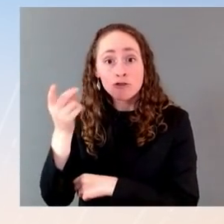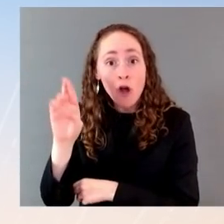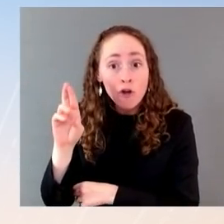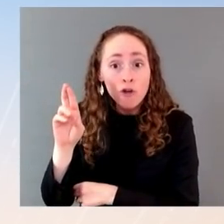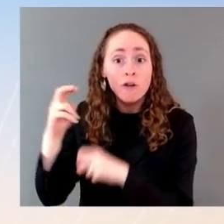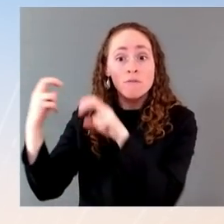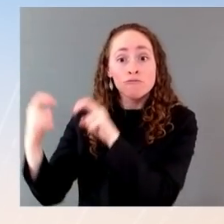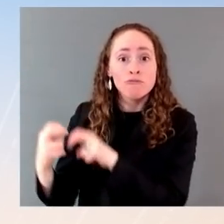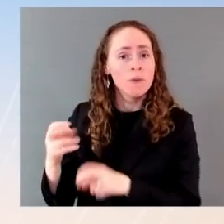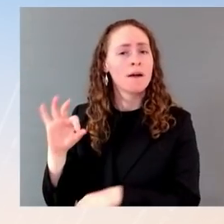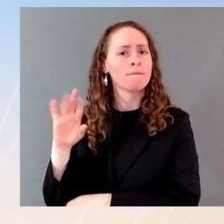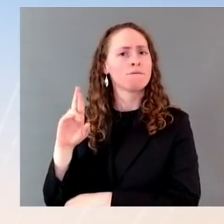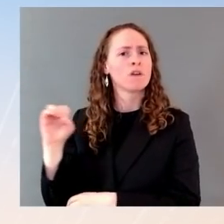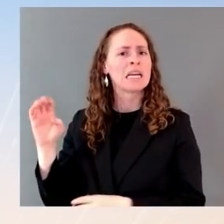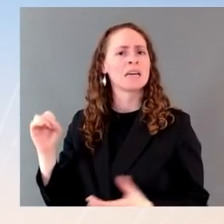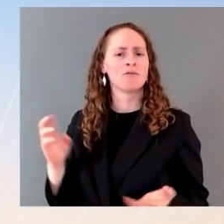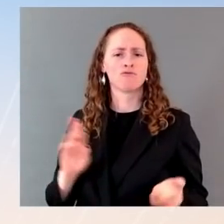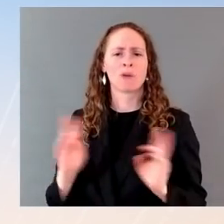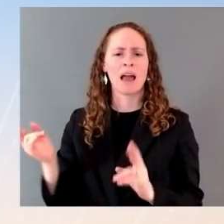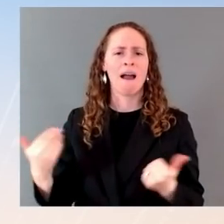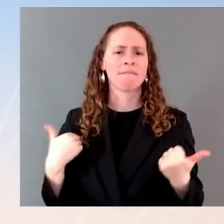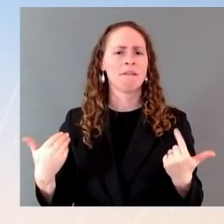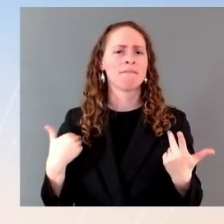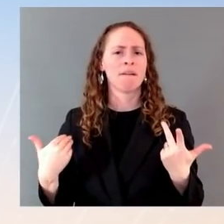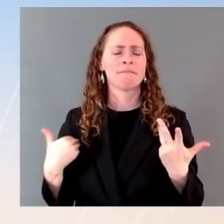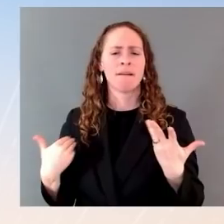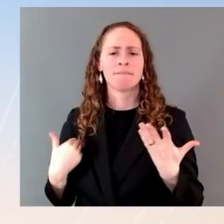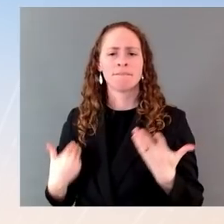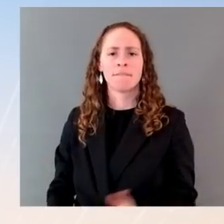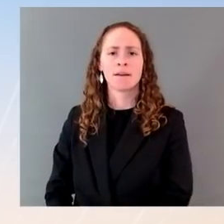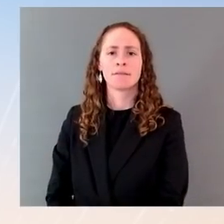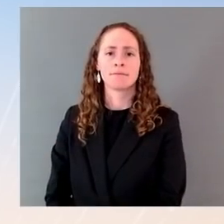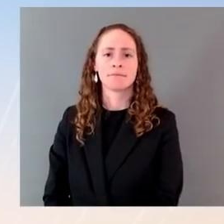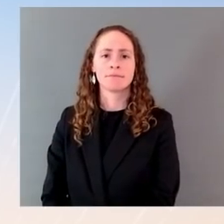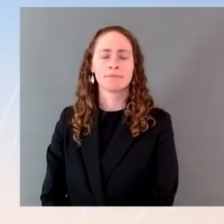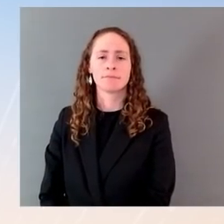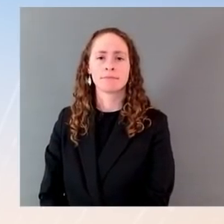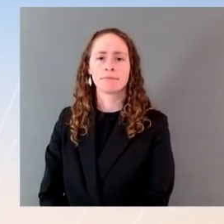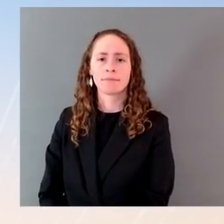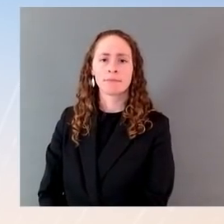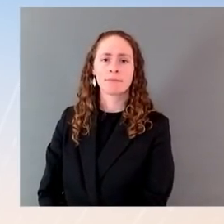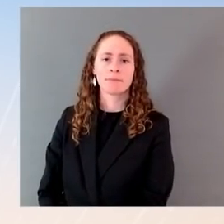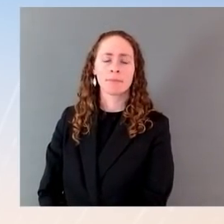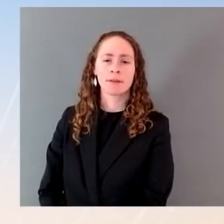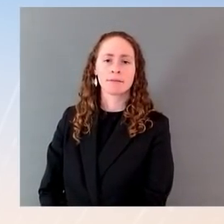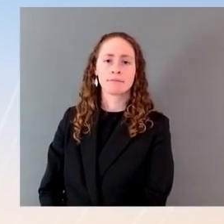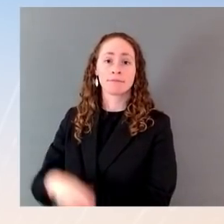in terms of how people can get reimbursed for tests -- I think is what you're asking about. We're doing that as rapidly as we can,